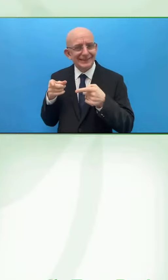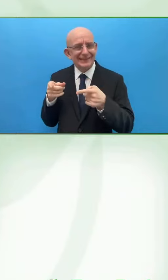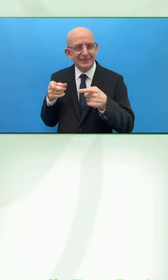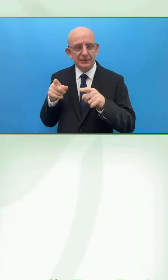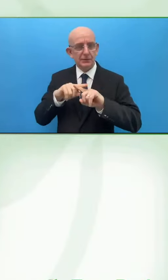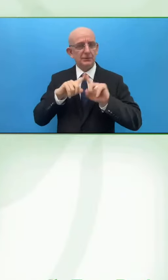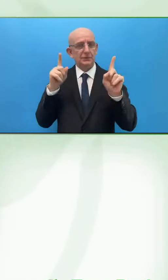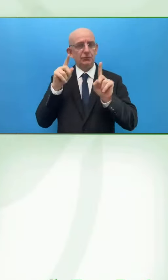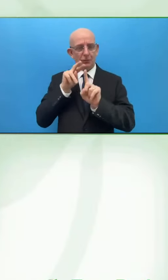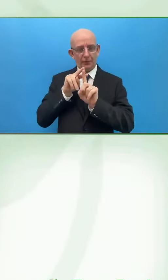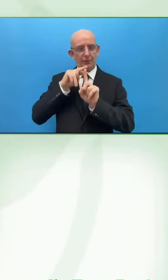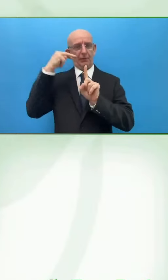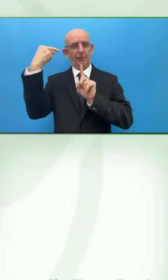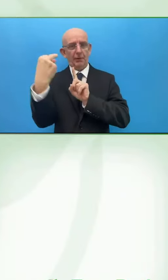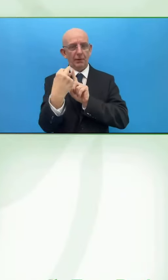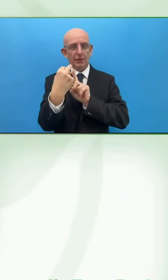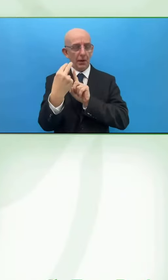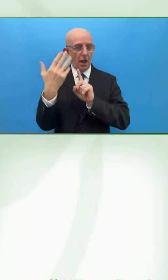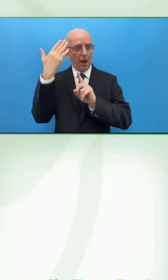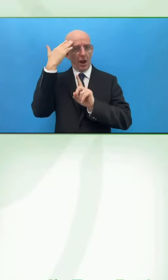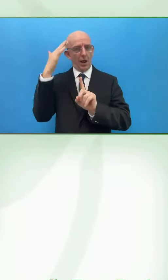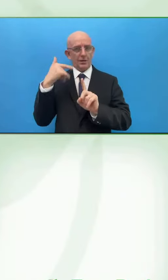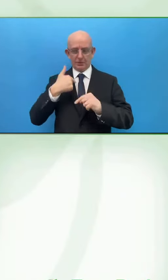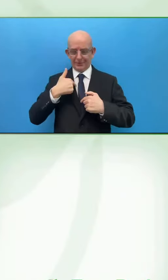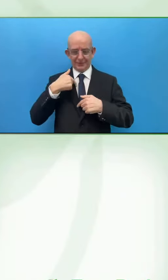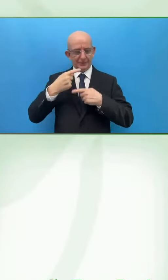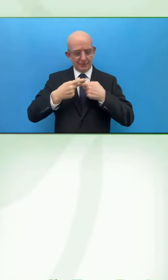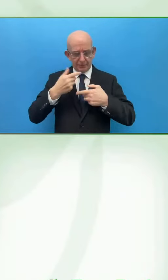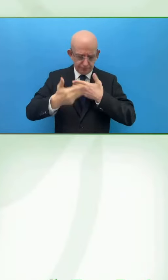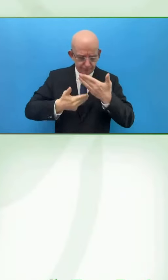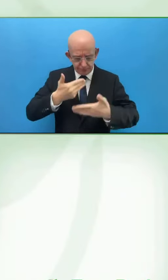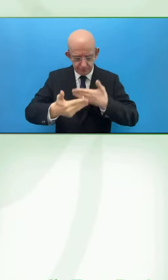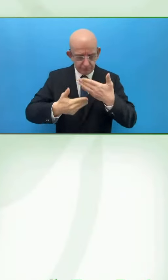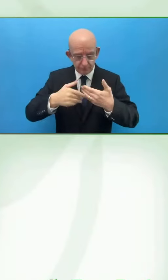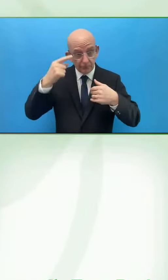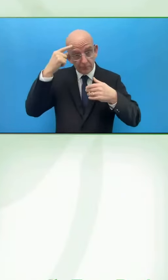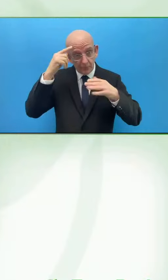that what I have done can enable others to think differently and do something about it